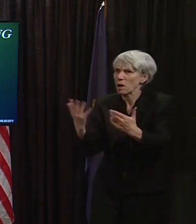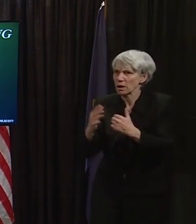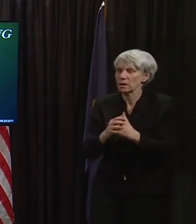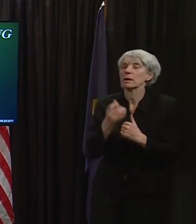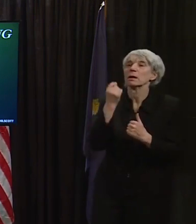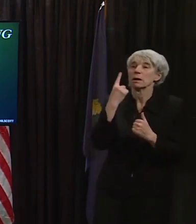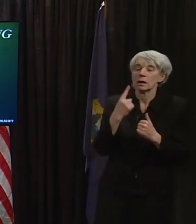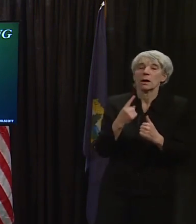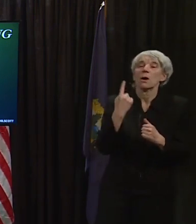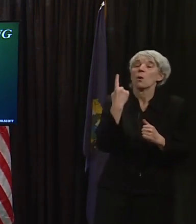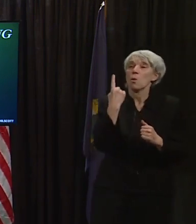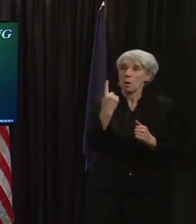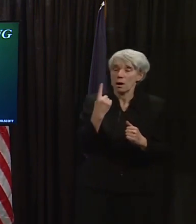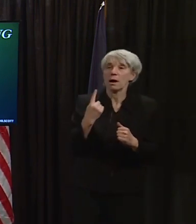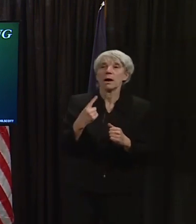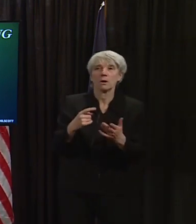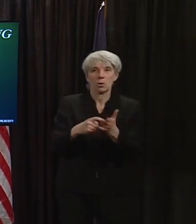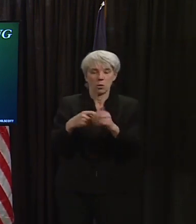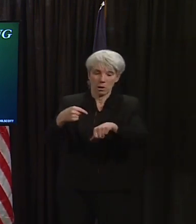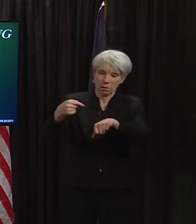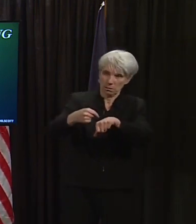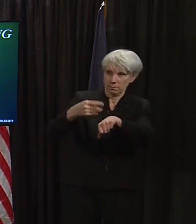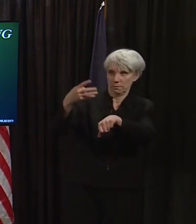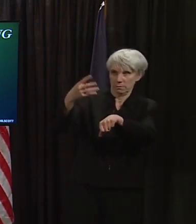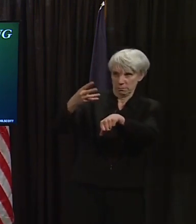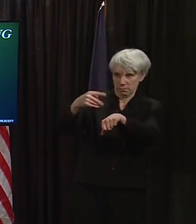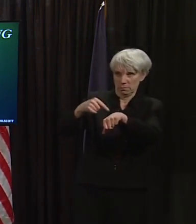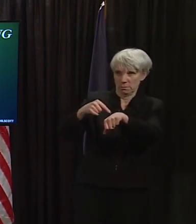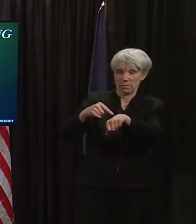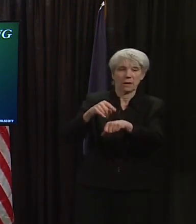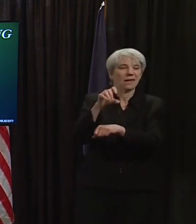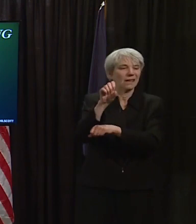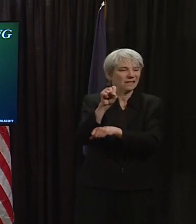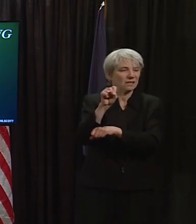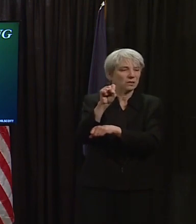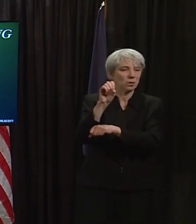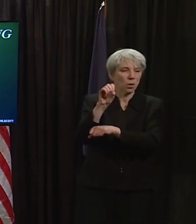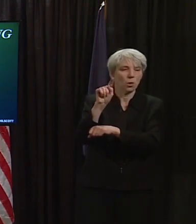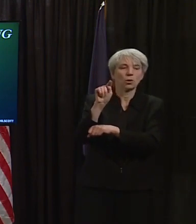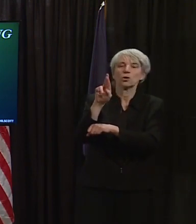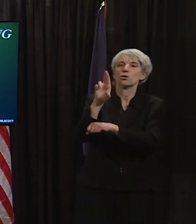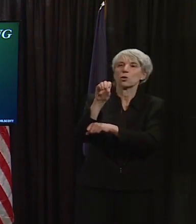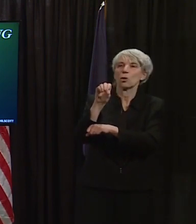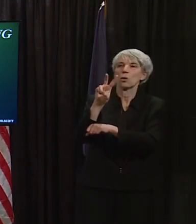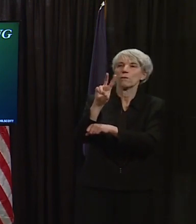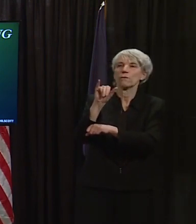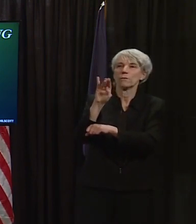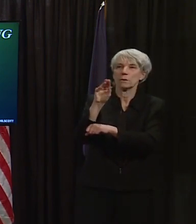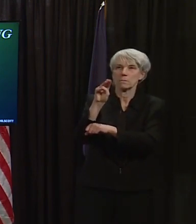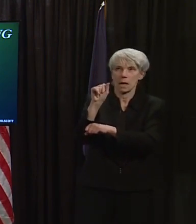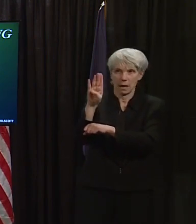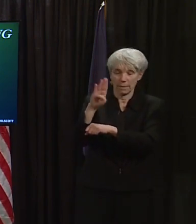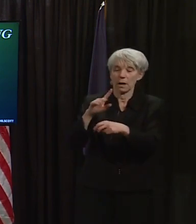requiring intravenous infusion, Petrova mab and two oral medications. one of